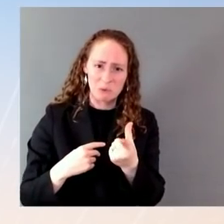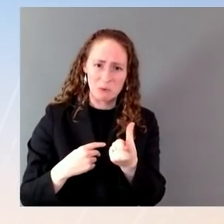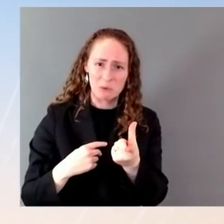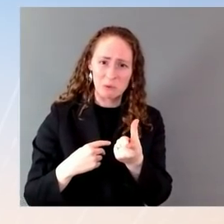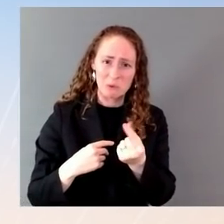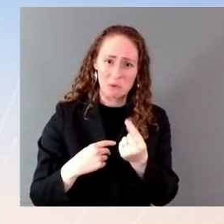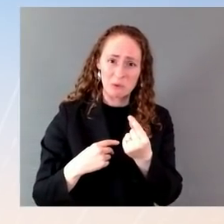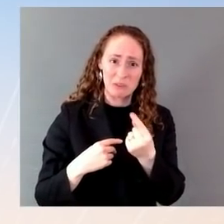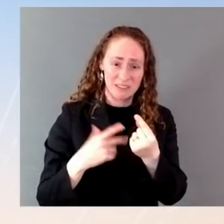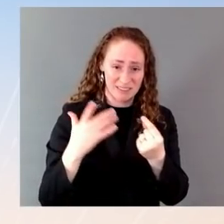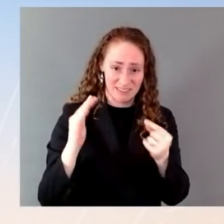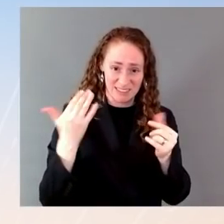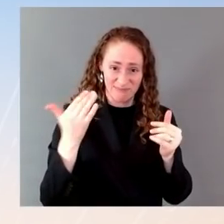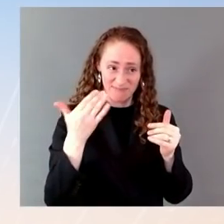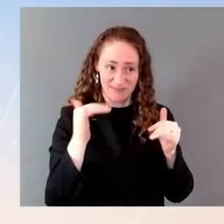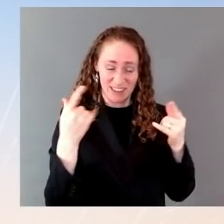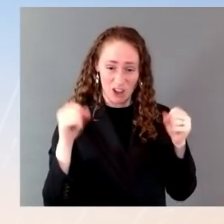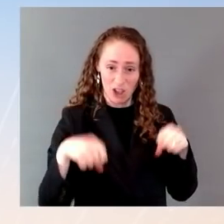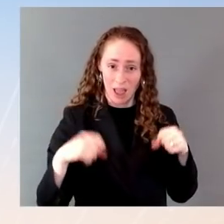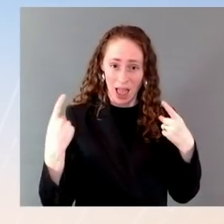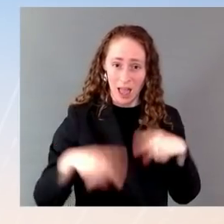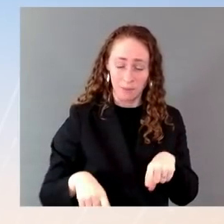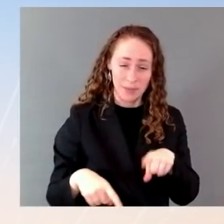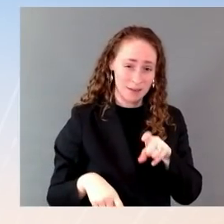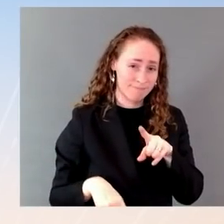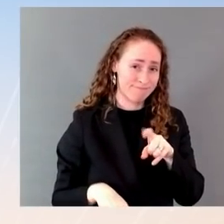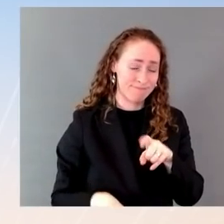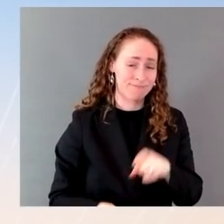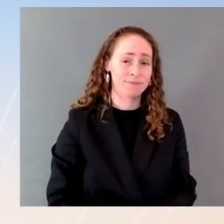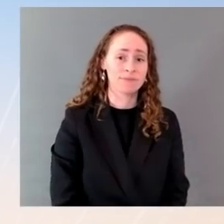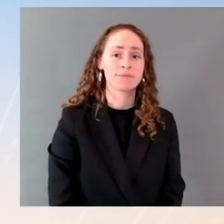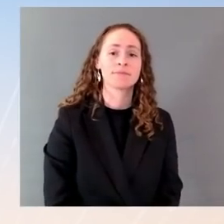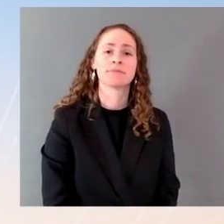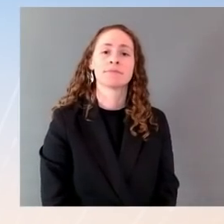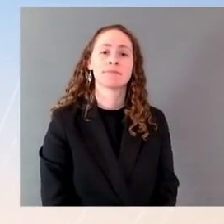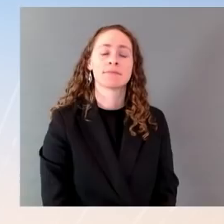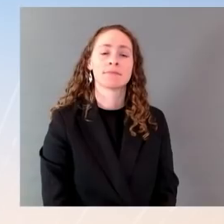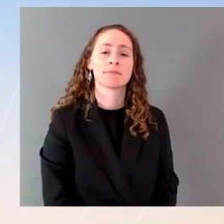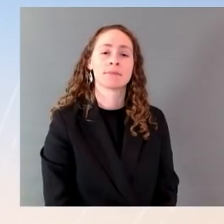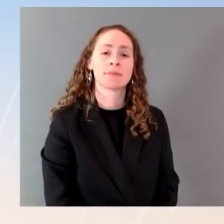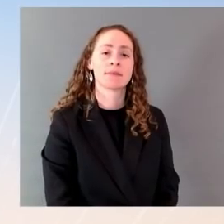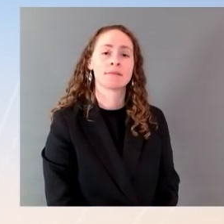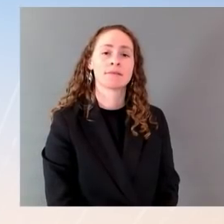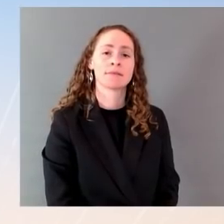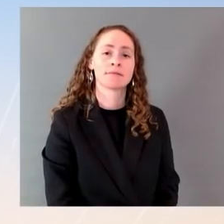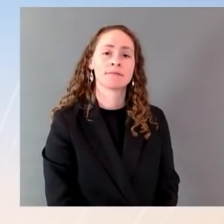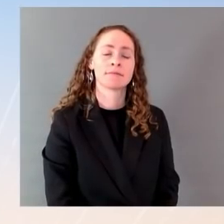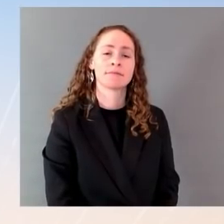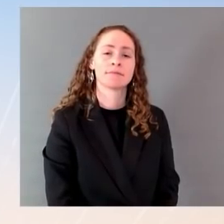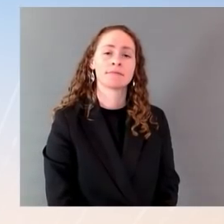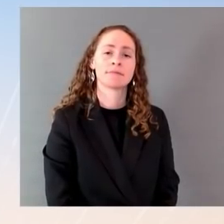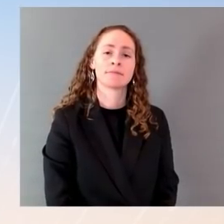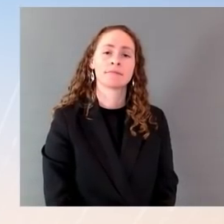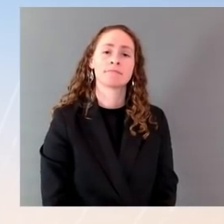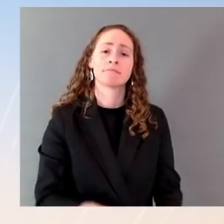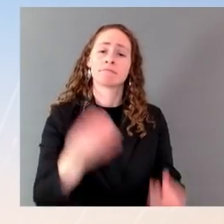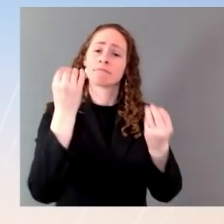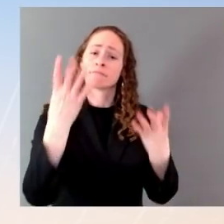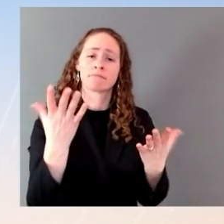to make sure that the Taiwan scenario you just described never happens and to try to avert the invasion